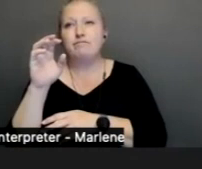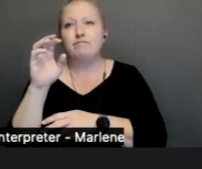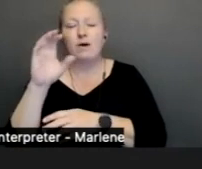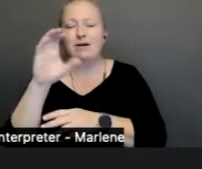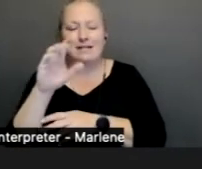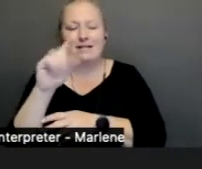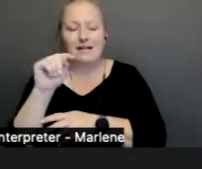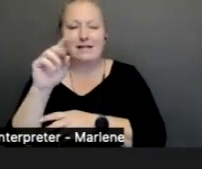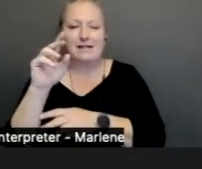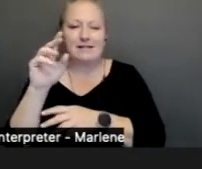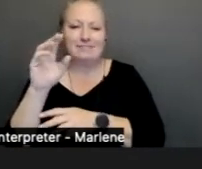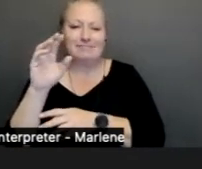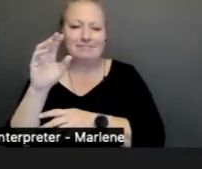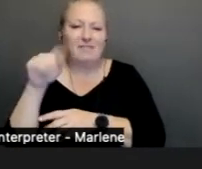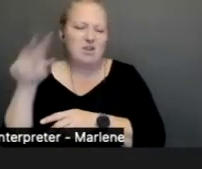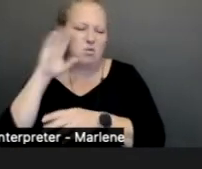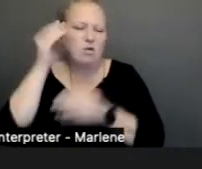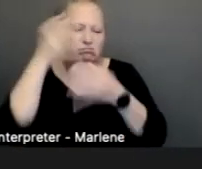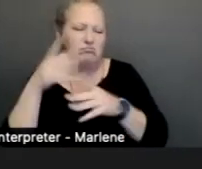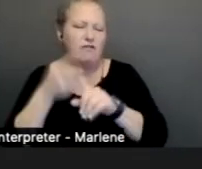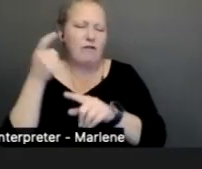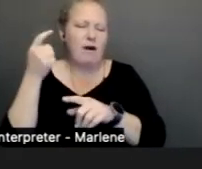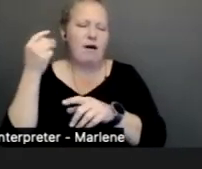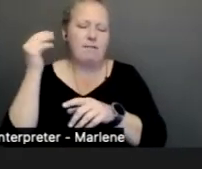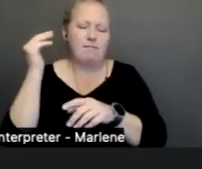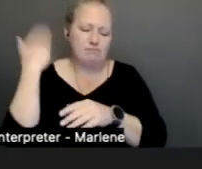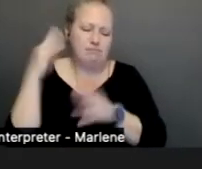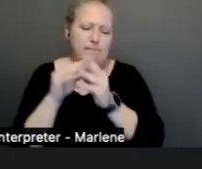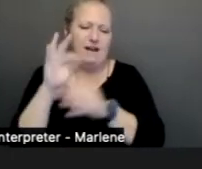the takeaways from the February meeting. So Kamal, I would like to turn it over to you.